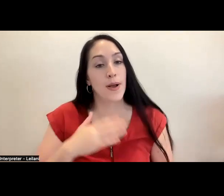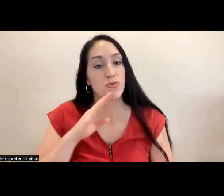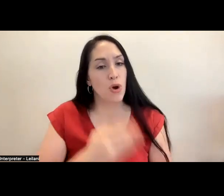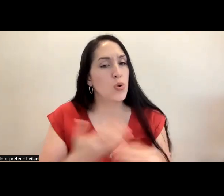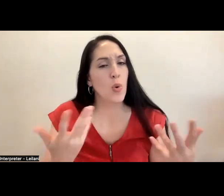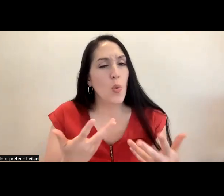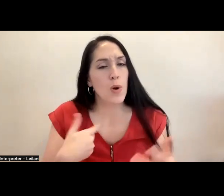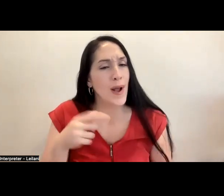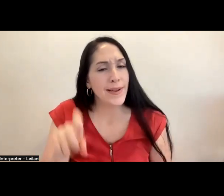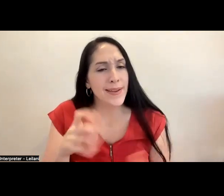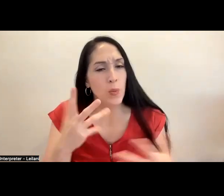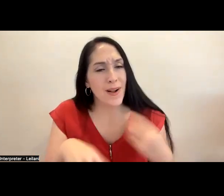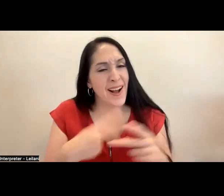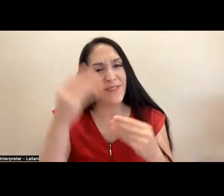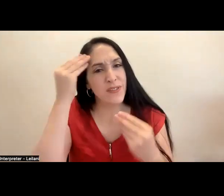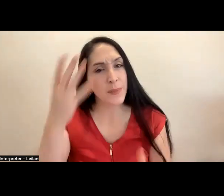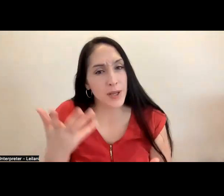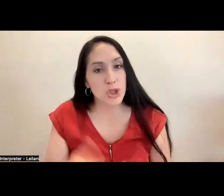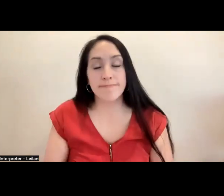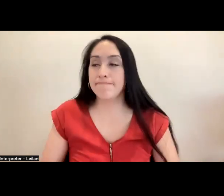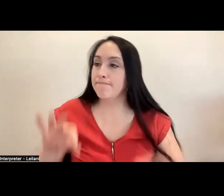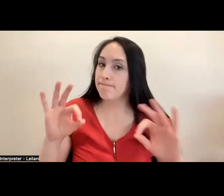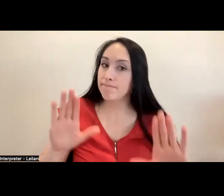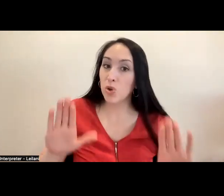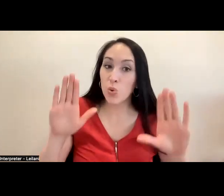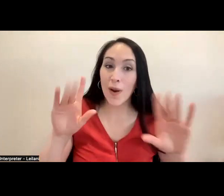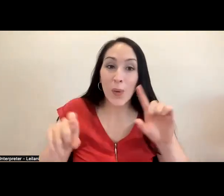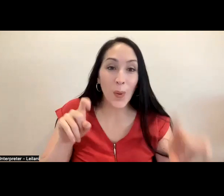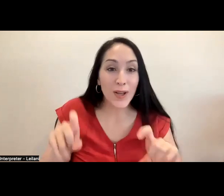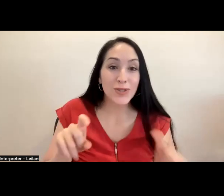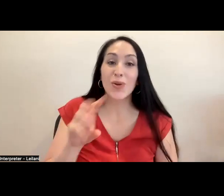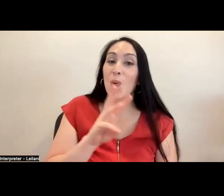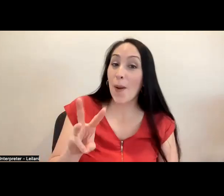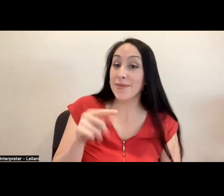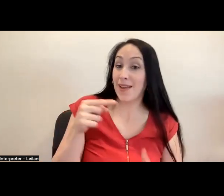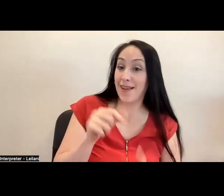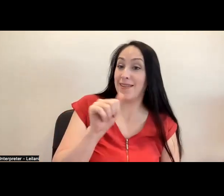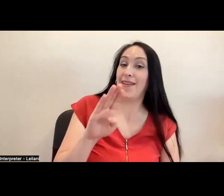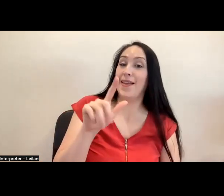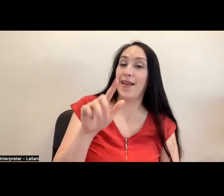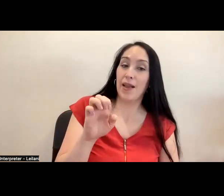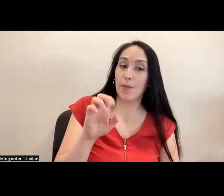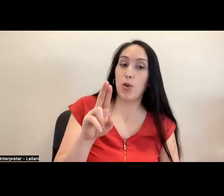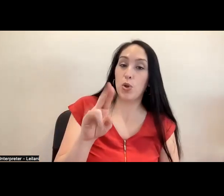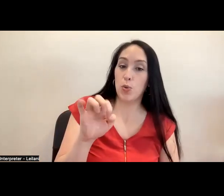account? 11:53:30 Great question, able, united.com. That's where you would go to enroll. 11:53:35 So you're not gonna go to your local